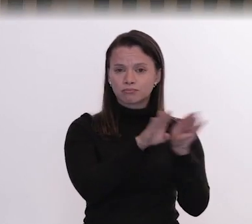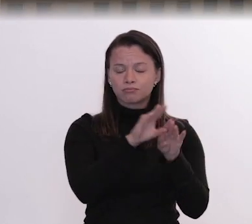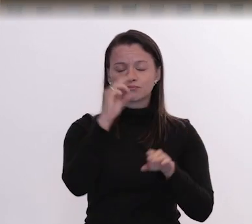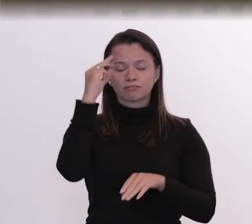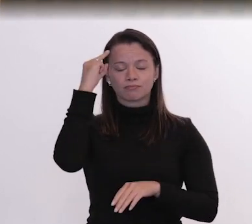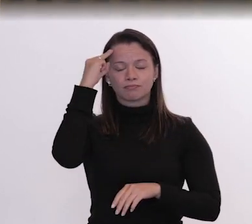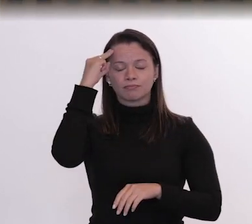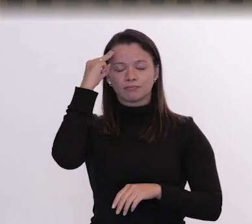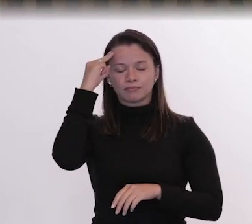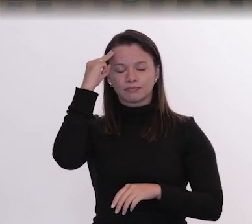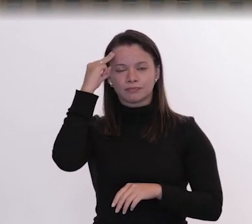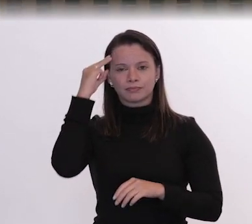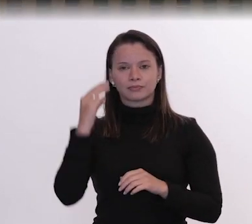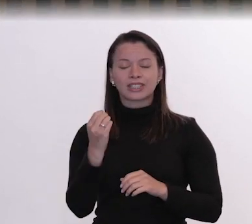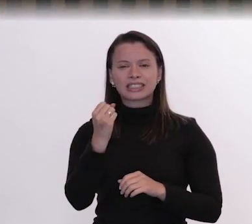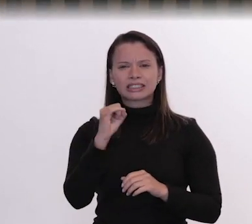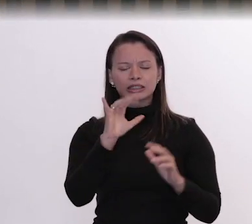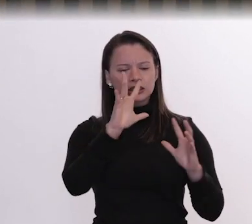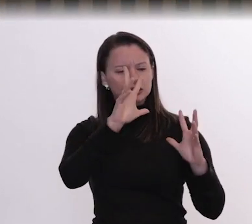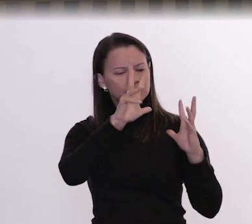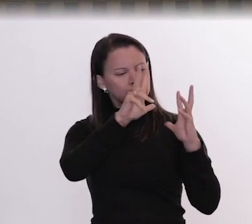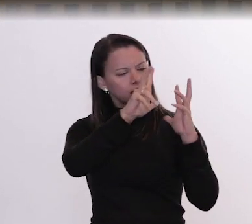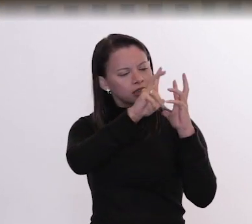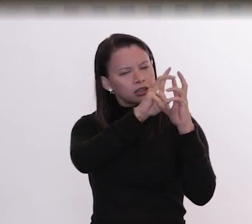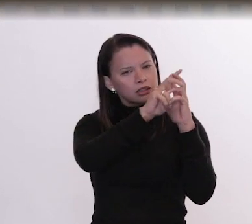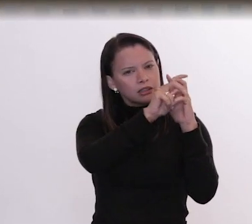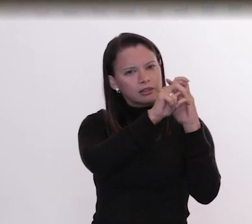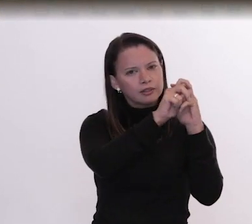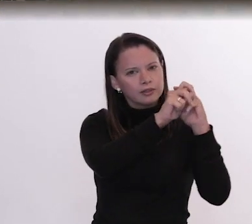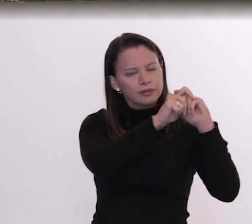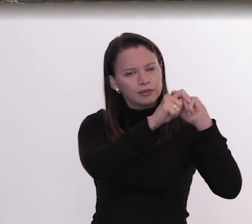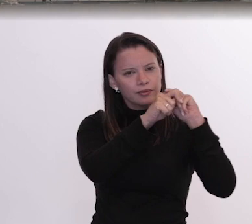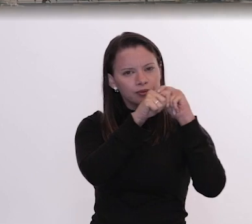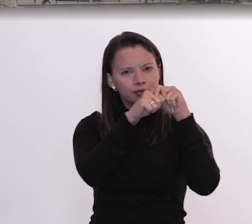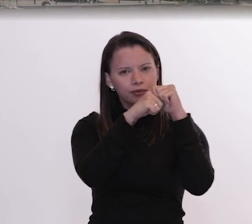and sinking your hand to extract matter and memory,